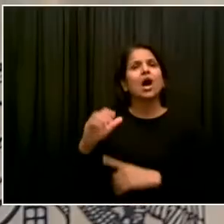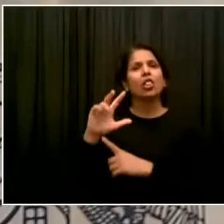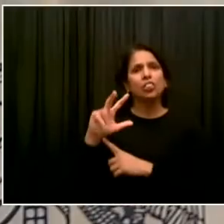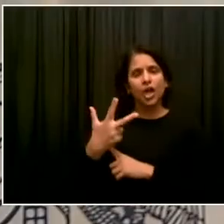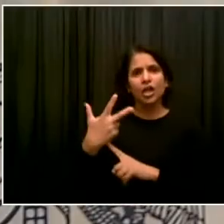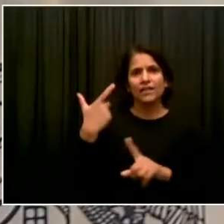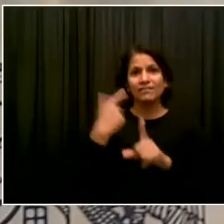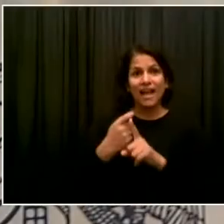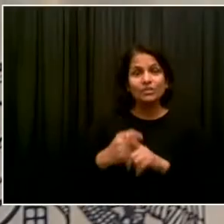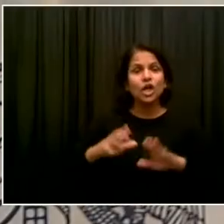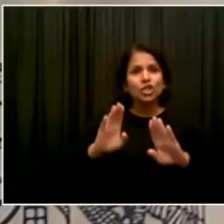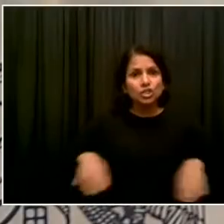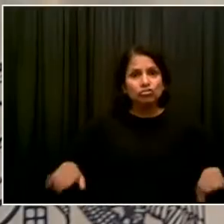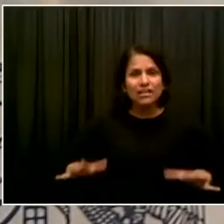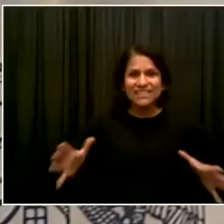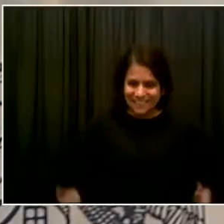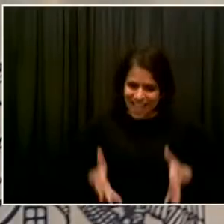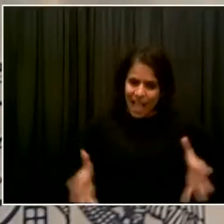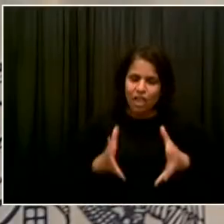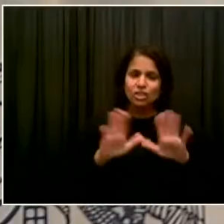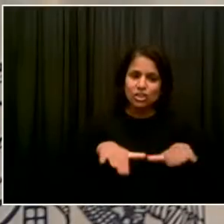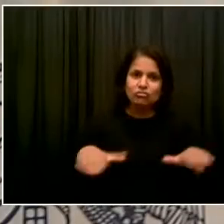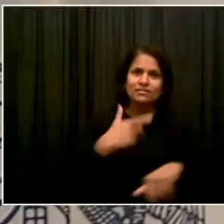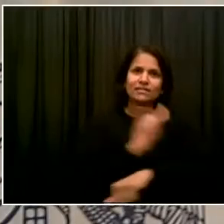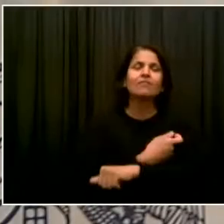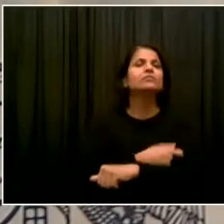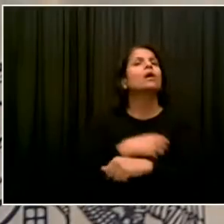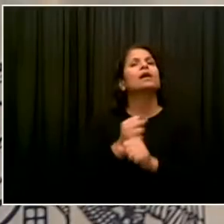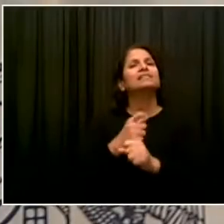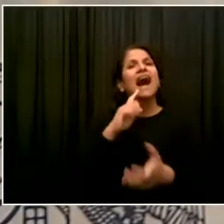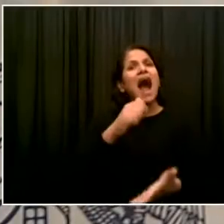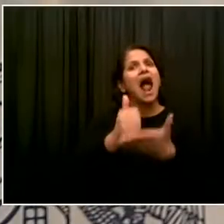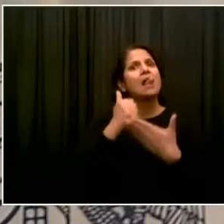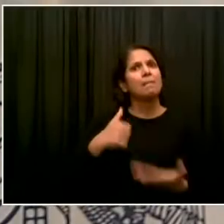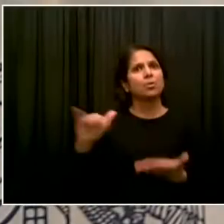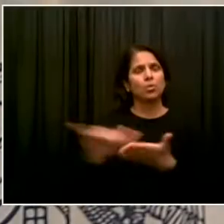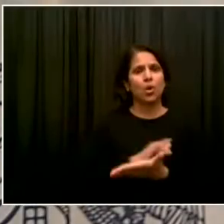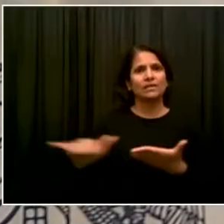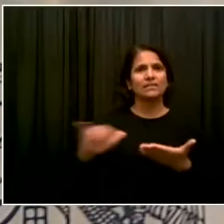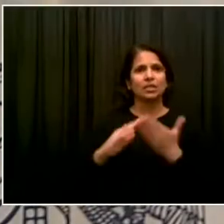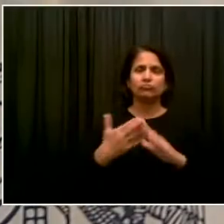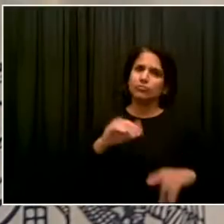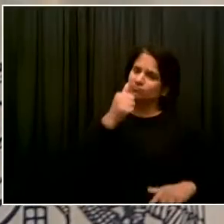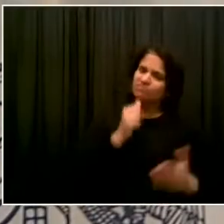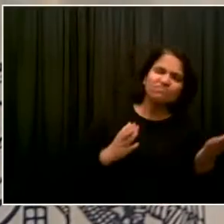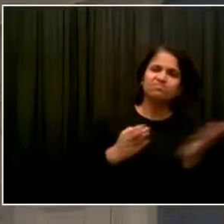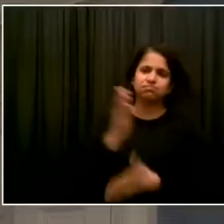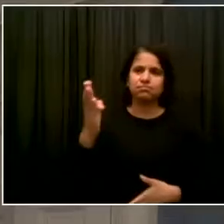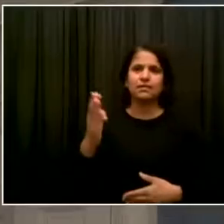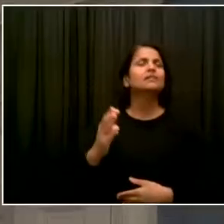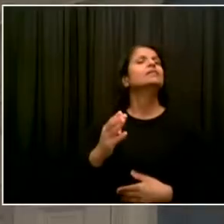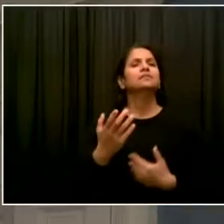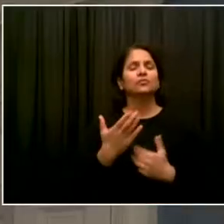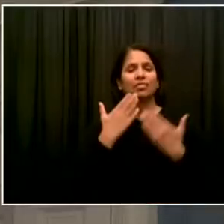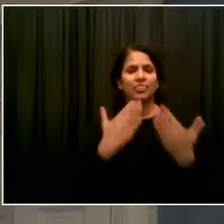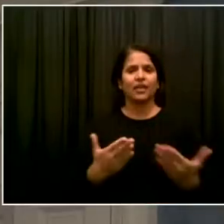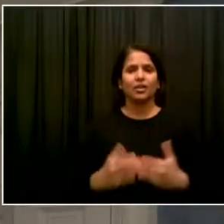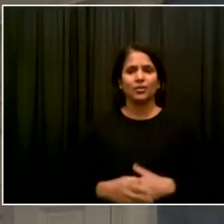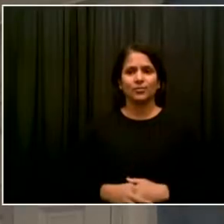BUT THE KEY IS TO HELP EACH OTHER SUPPORT EACH OTHER. MOST IMPORTANTLY GET VACCINATED AND GET THAT BOOR STESHOT, GET YOUR CHILD A